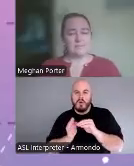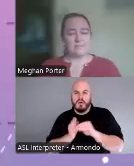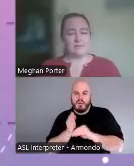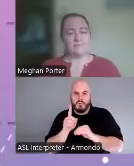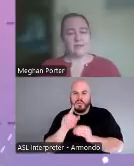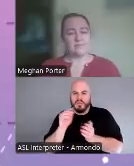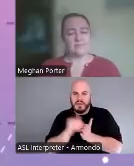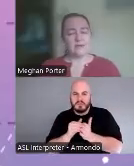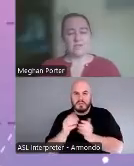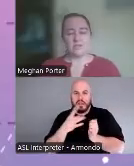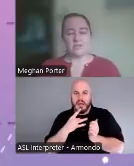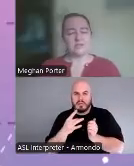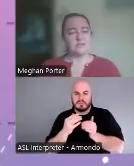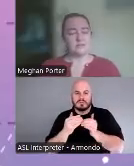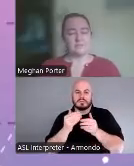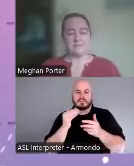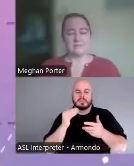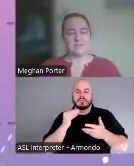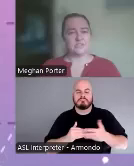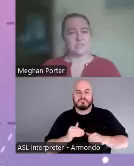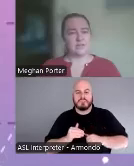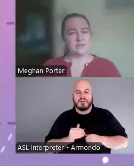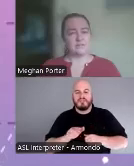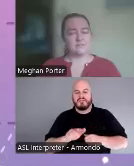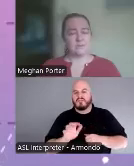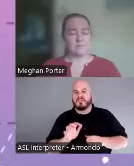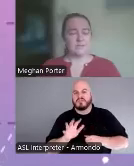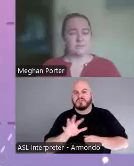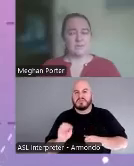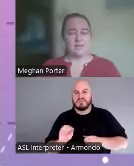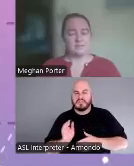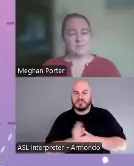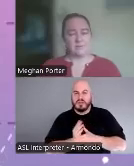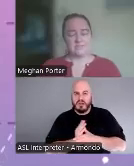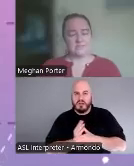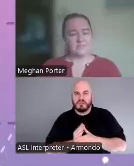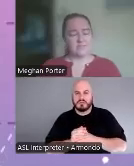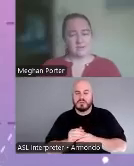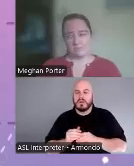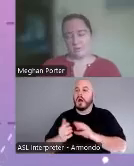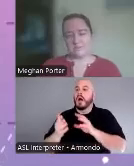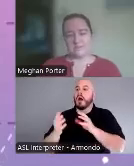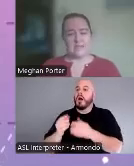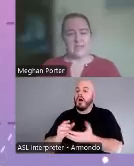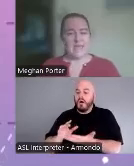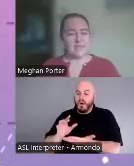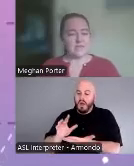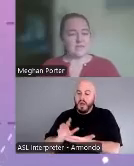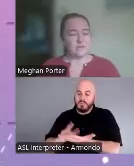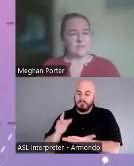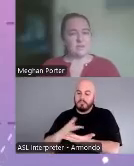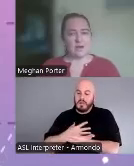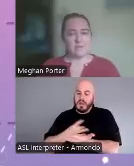about 550 shares where people reposted our post, and then 22 comments.